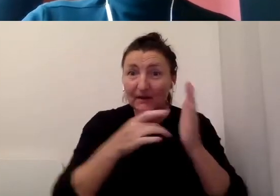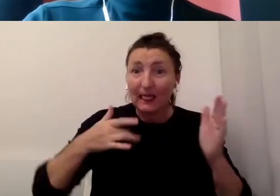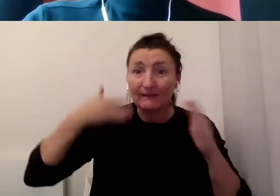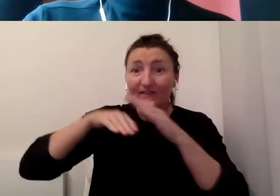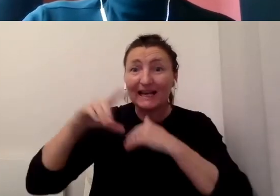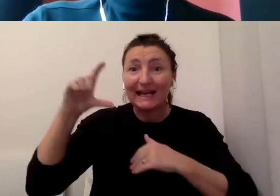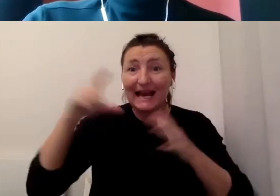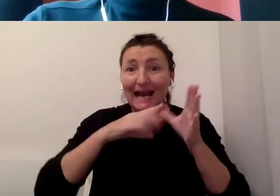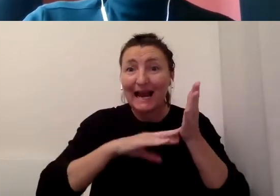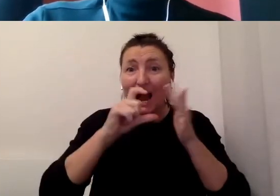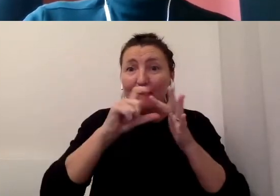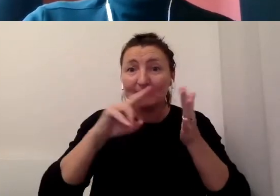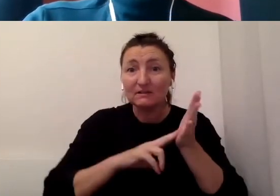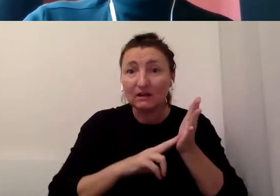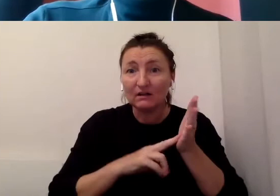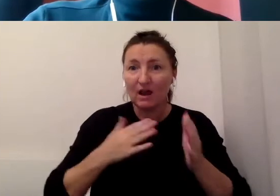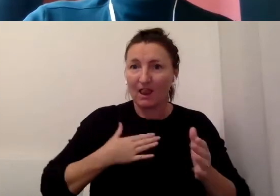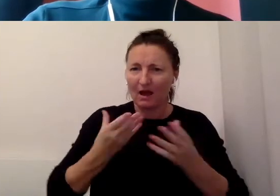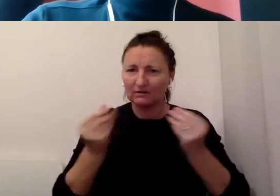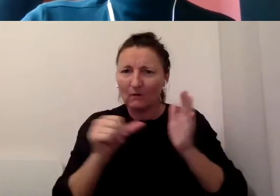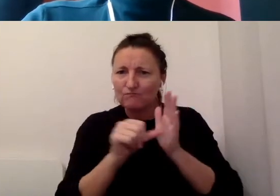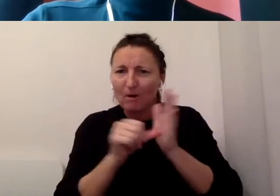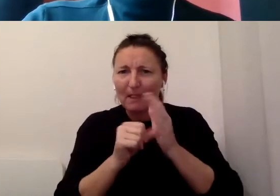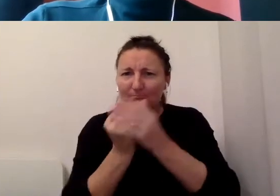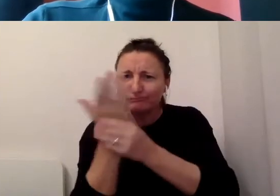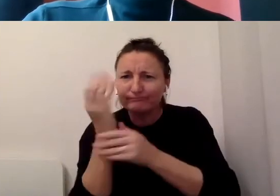Would you like to solve problems and develop your leadership skills? Then now's your chance